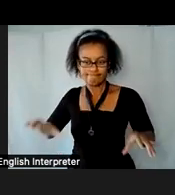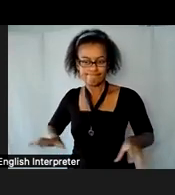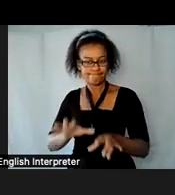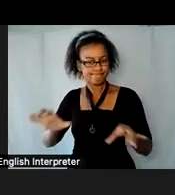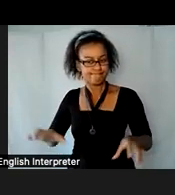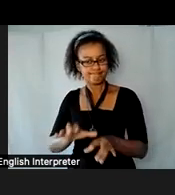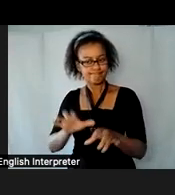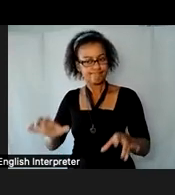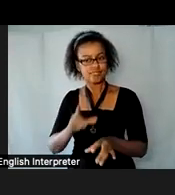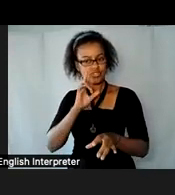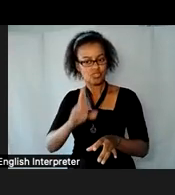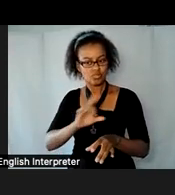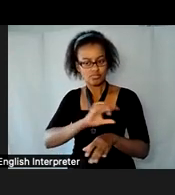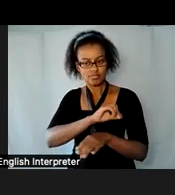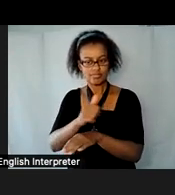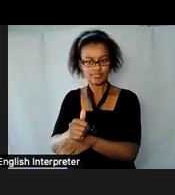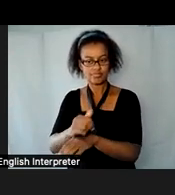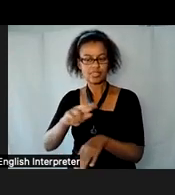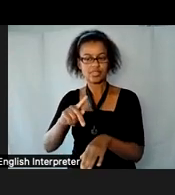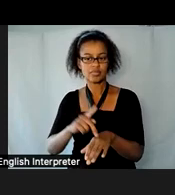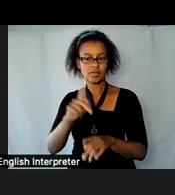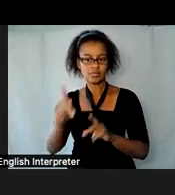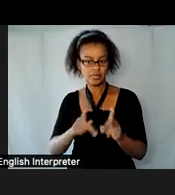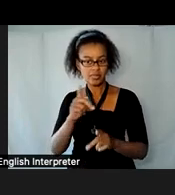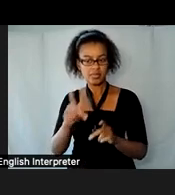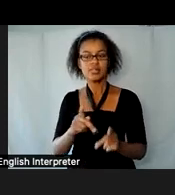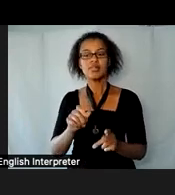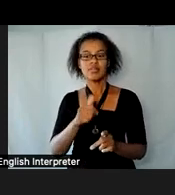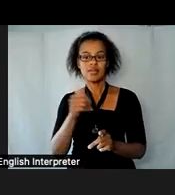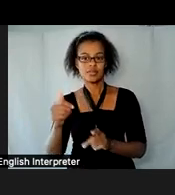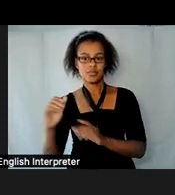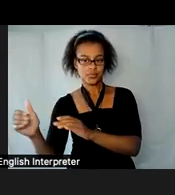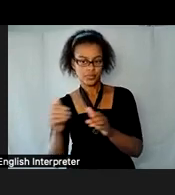Park People supports grassroots community groups, volunteers to help them activate the